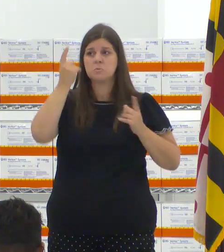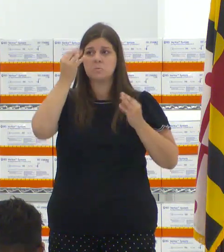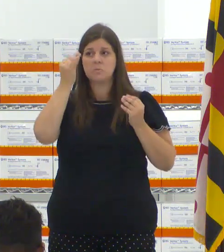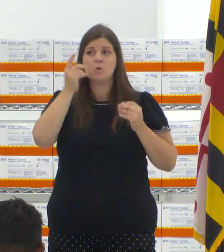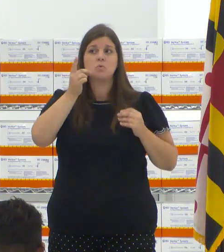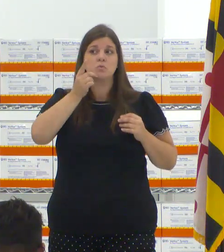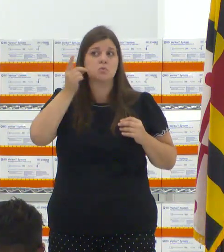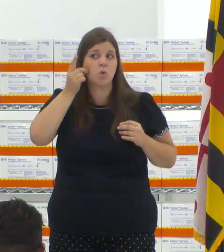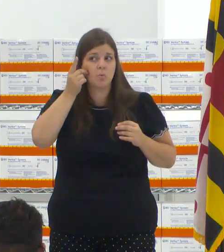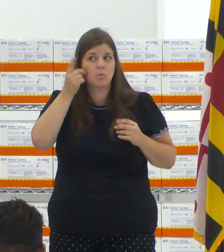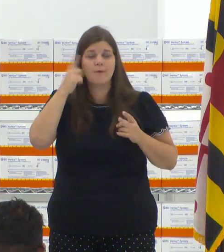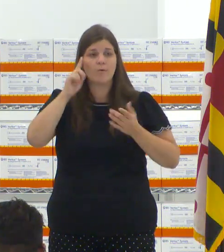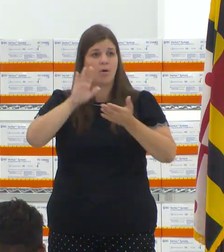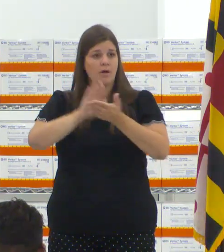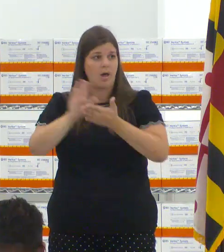important to our continued economic recovery and will help